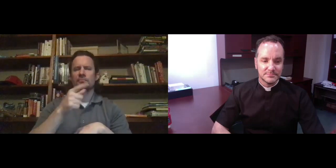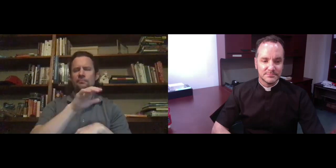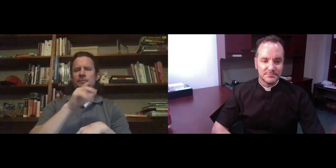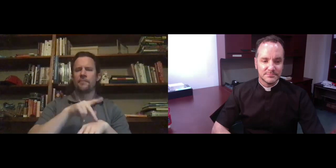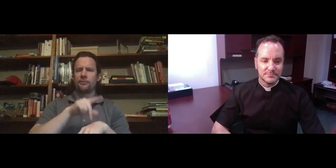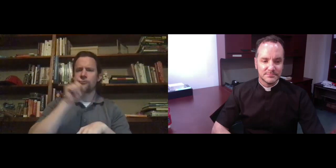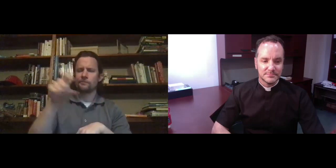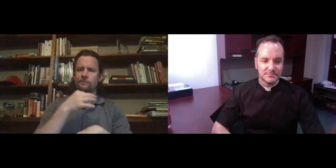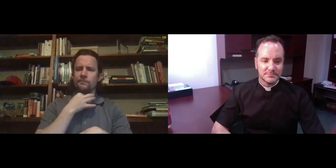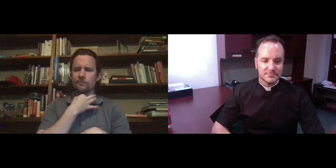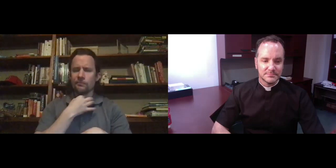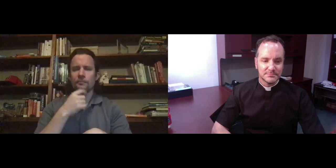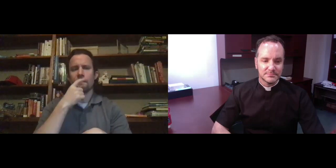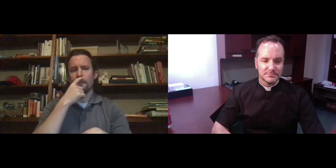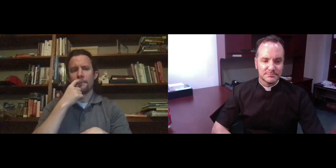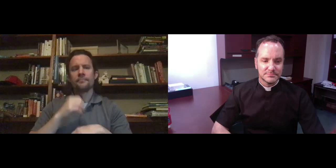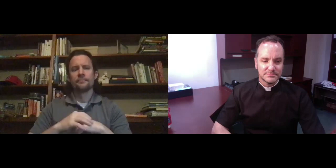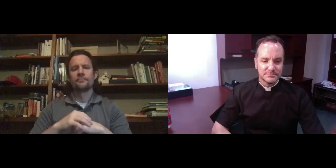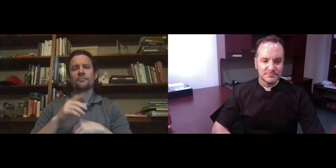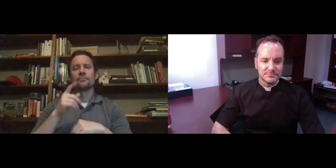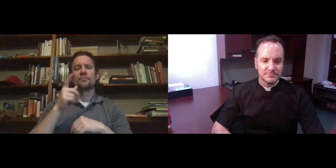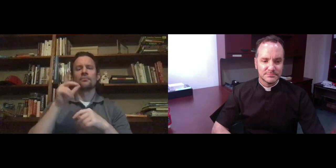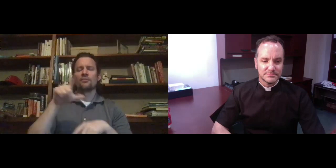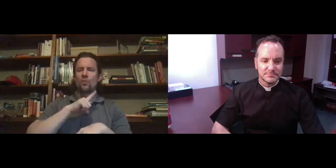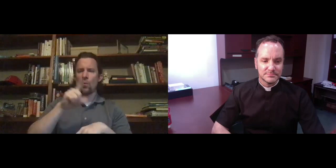the one who had also reclined upon his chest during the supper